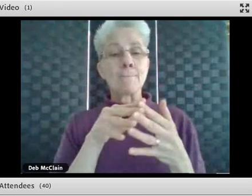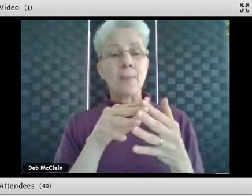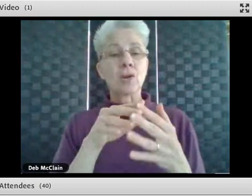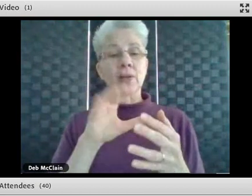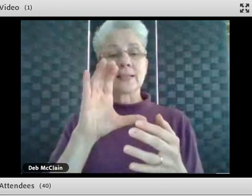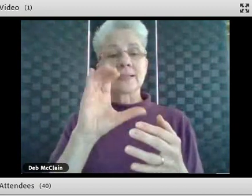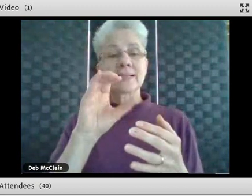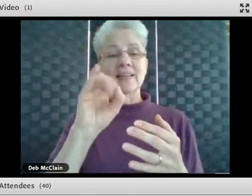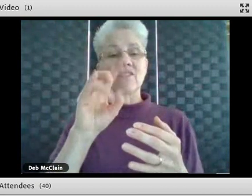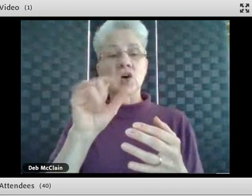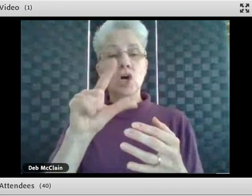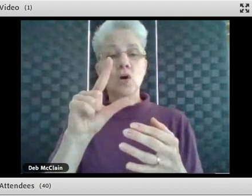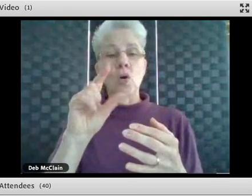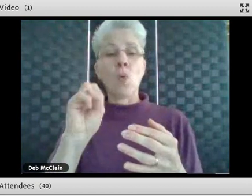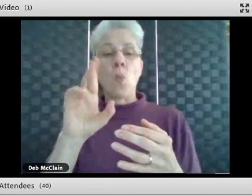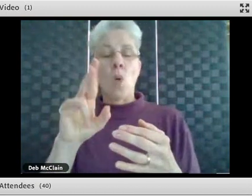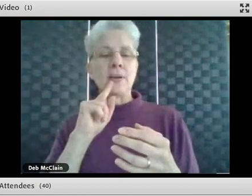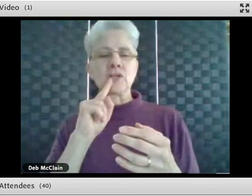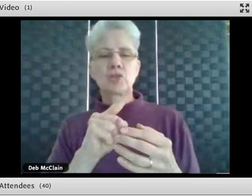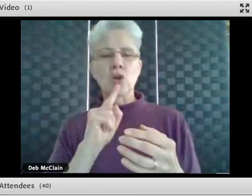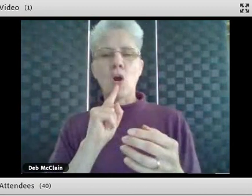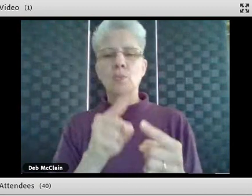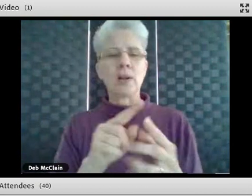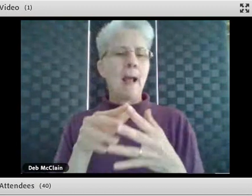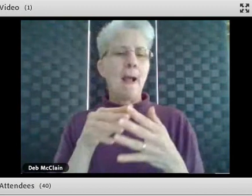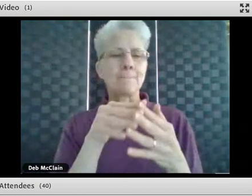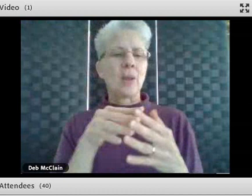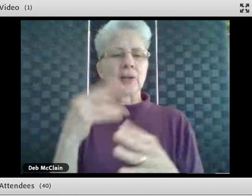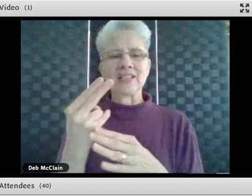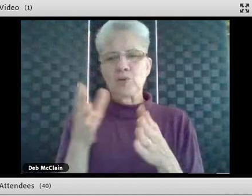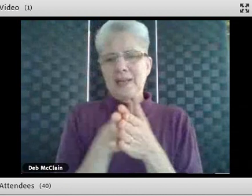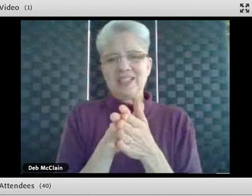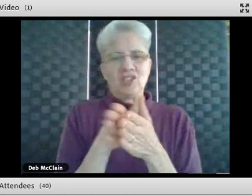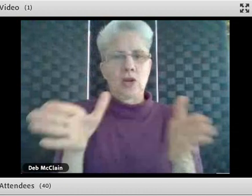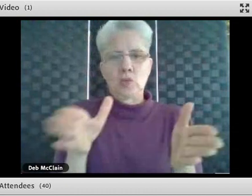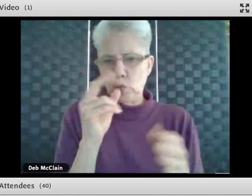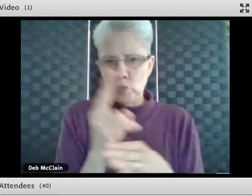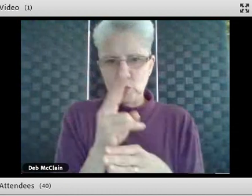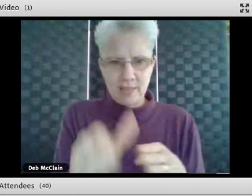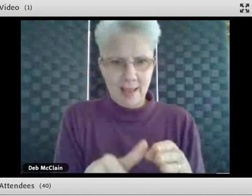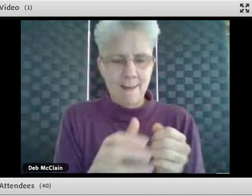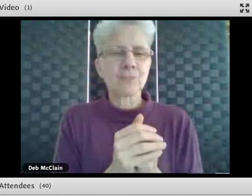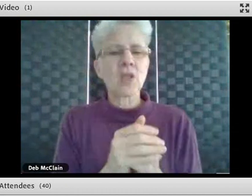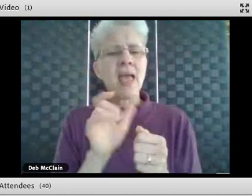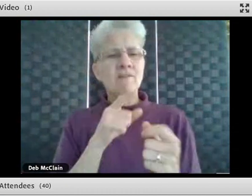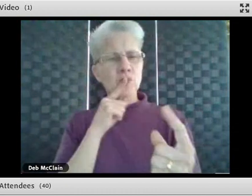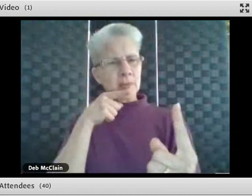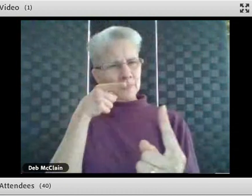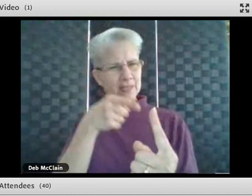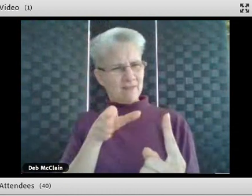but don't assign a heading for American history, generally, okay? You have to be specific as possible